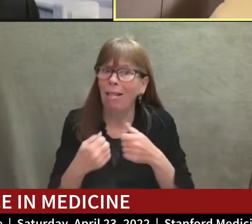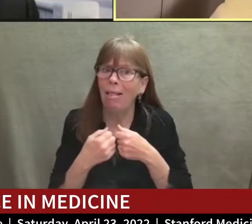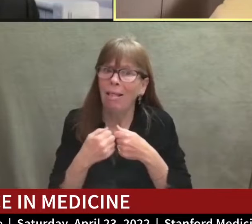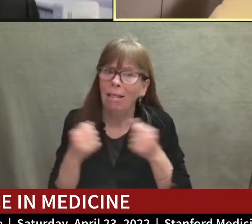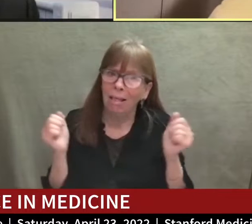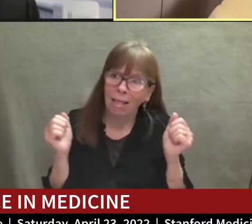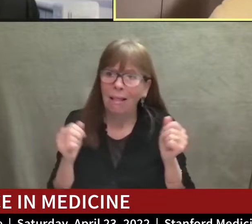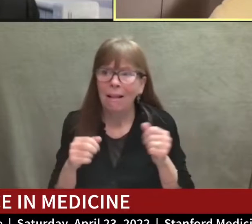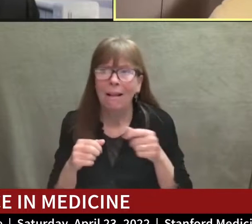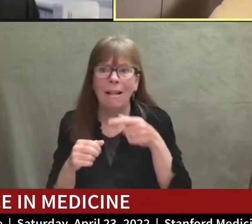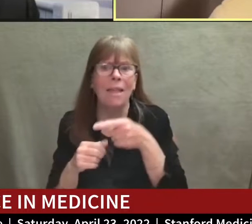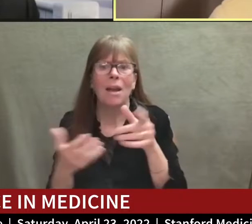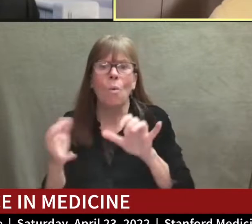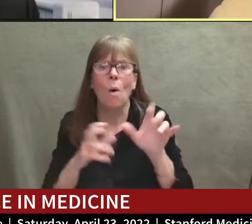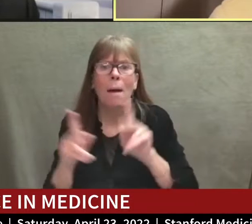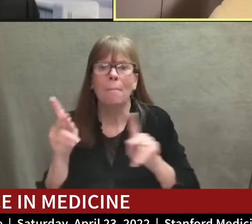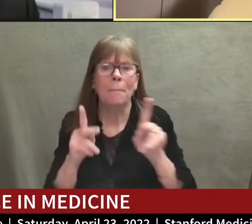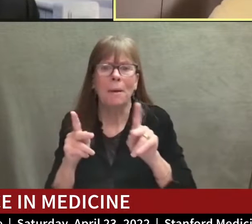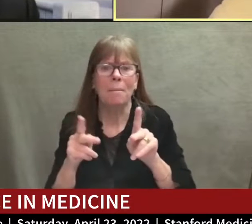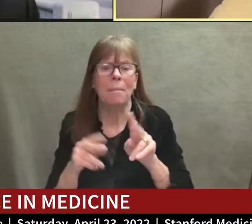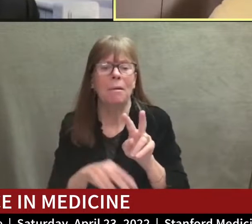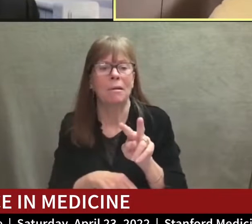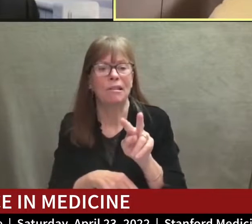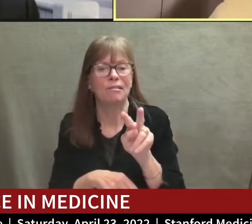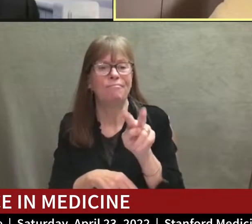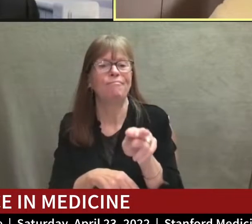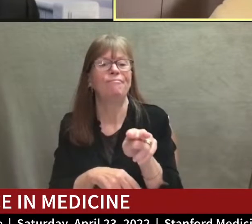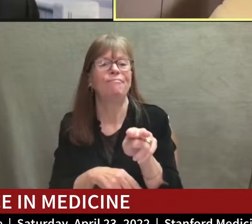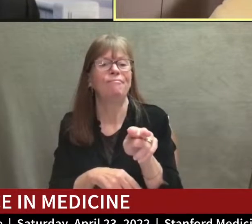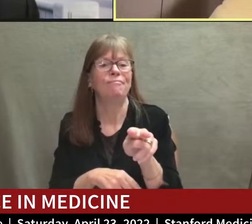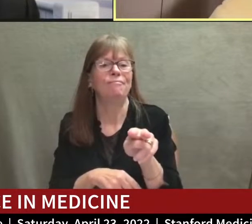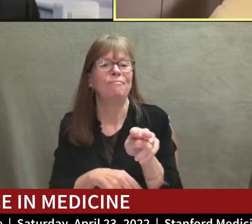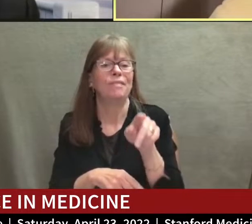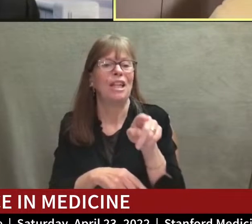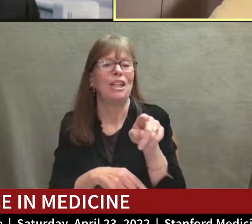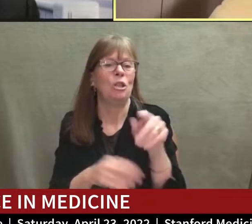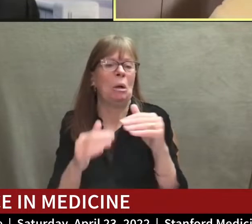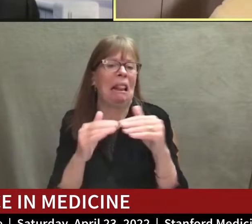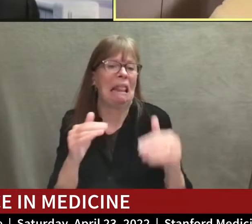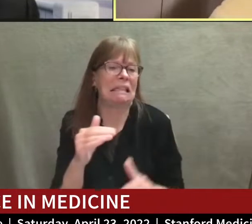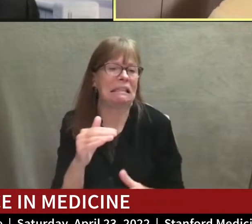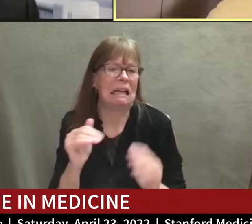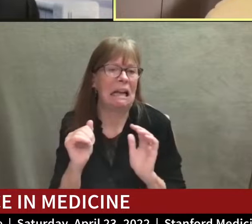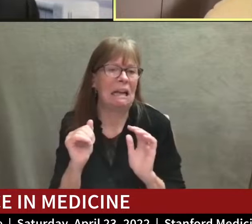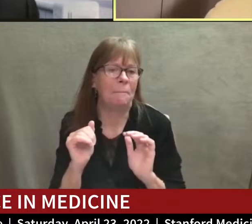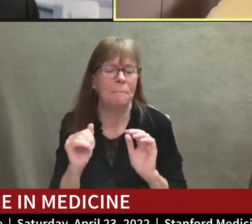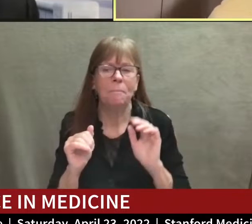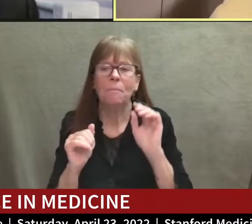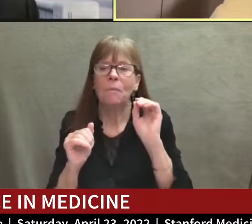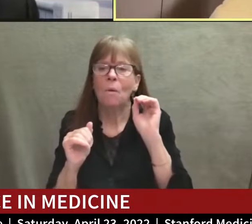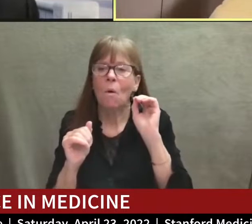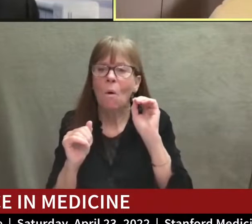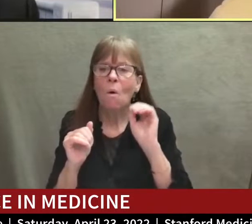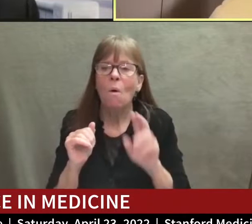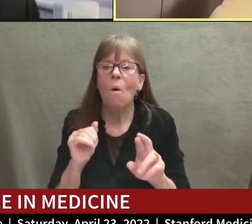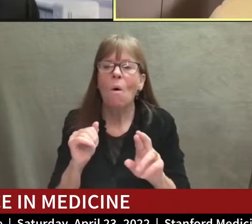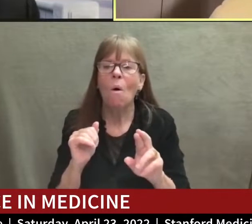they don't want to be seen as less than, or somehow stigmatized by their colleagues that..